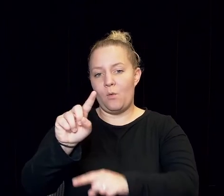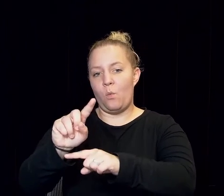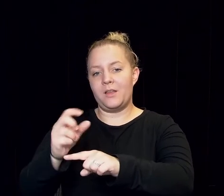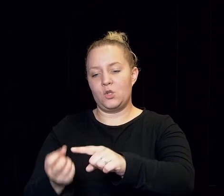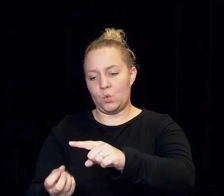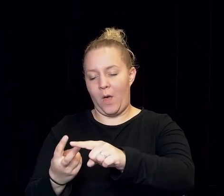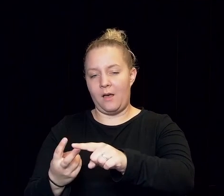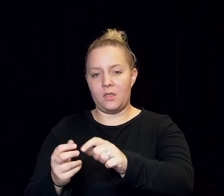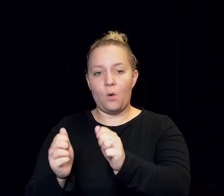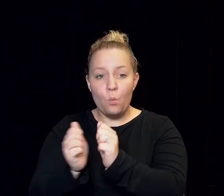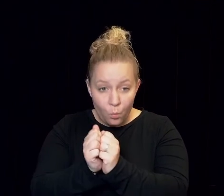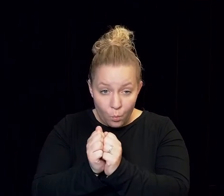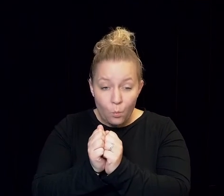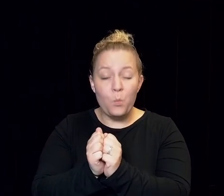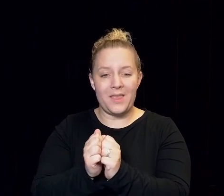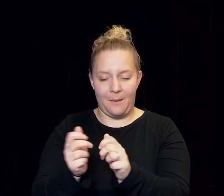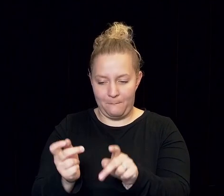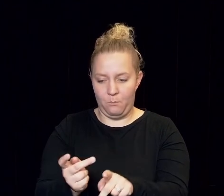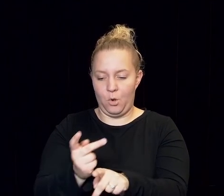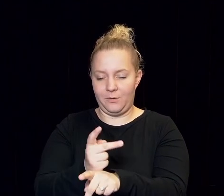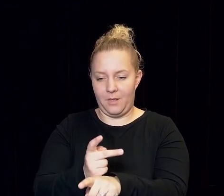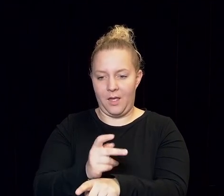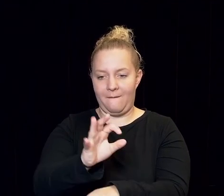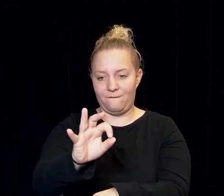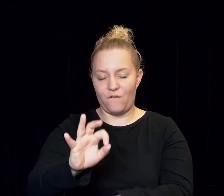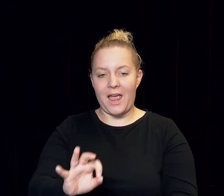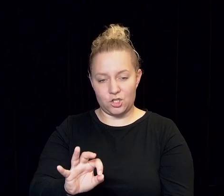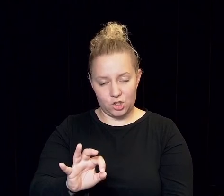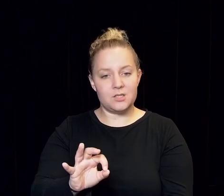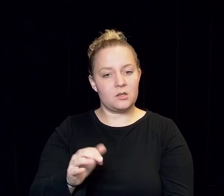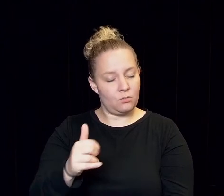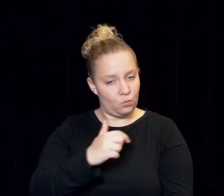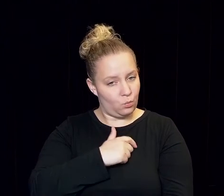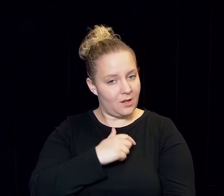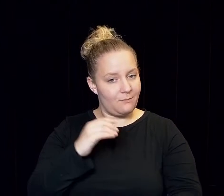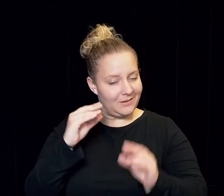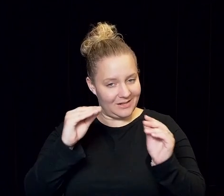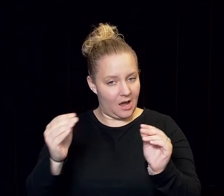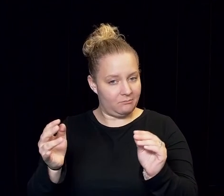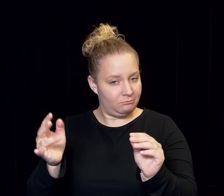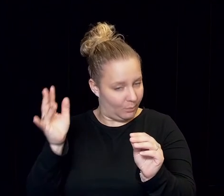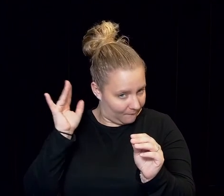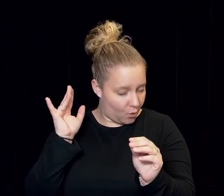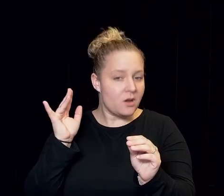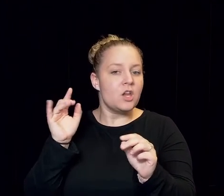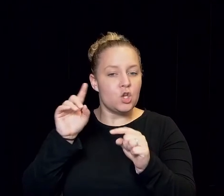inverses or with multiplying fractions, like we have been taught in the past, you cannot multiply.